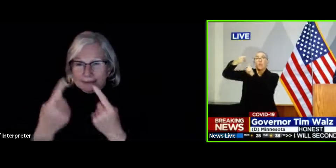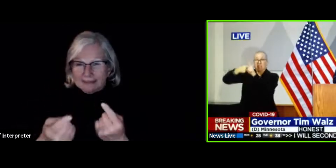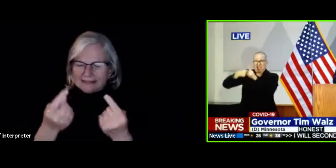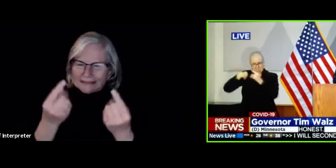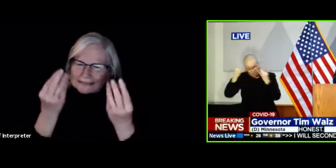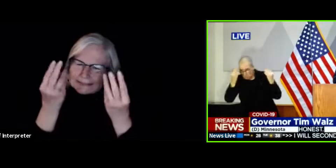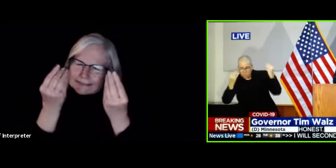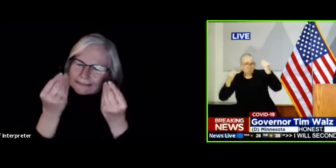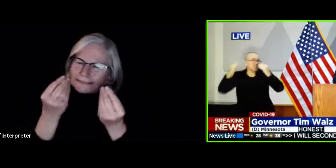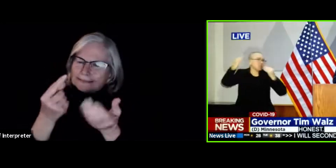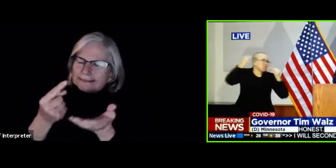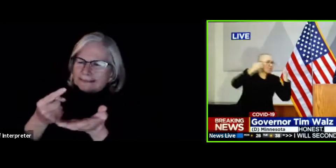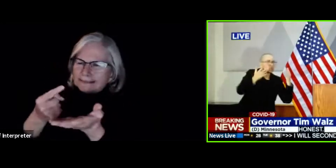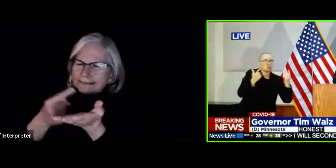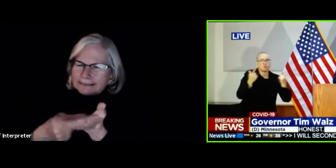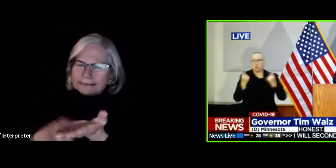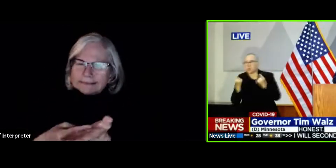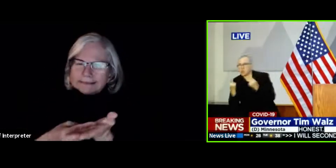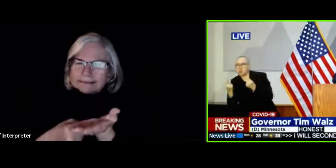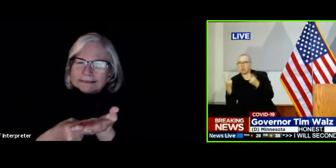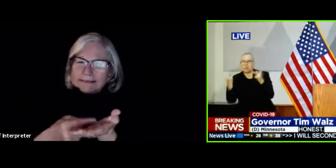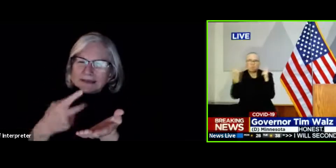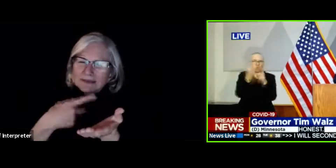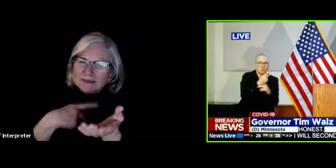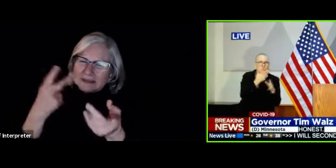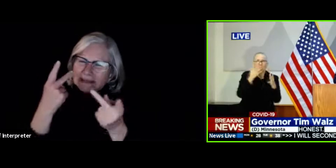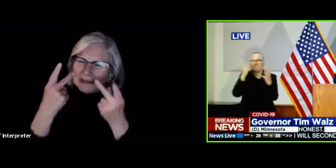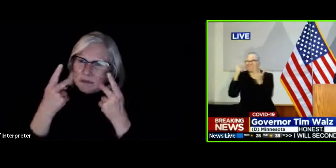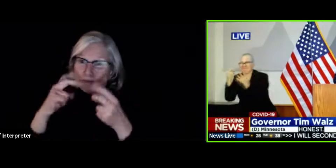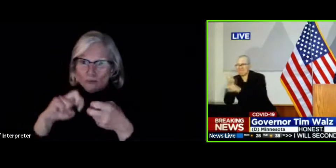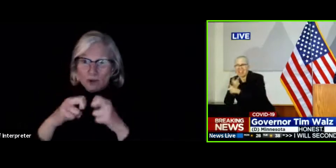ONCE AGAIN, WE'VE SEEN THE PROBLEM. I CAN SEE THIS ALREADY, IF